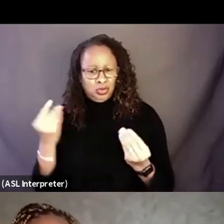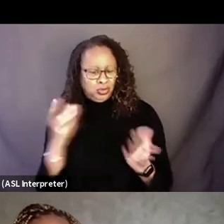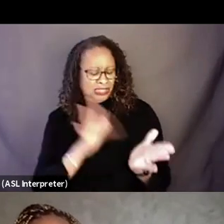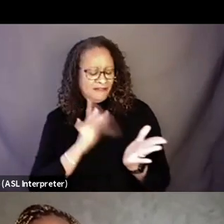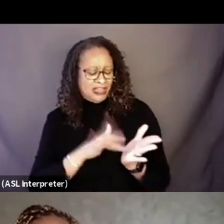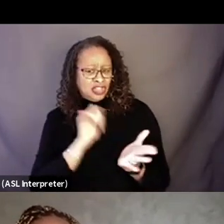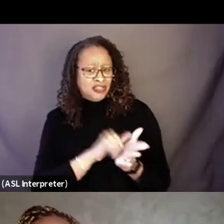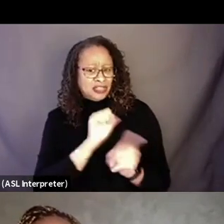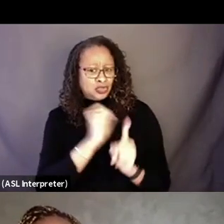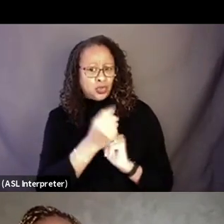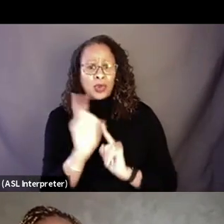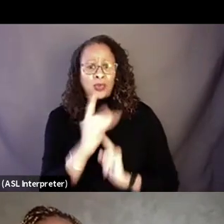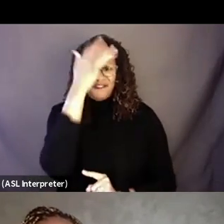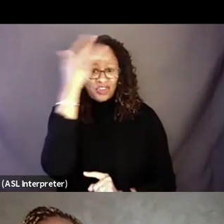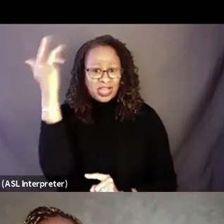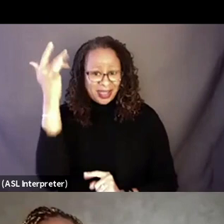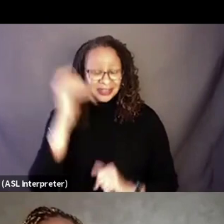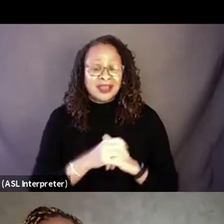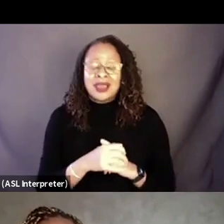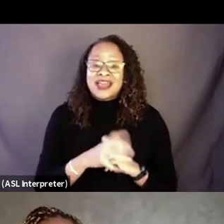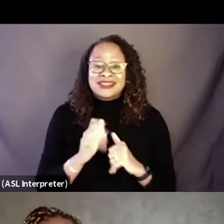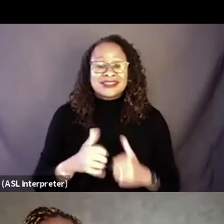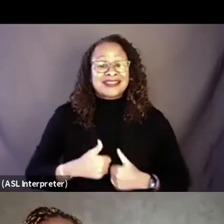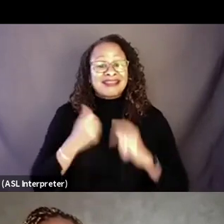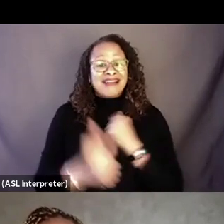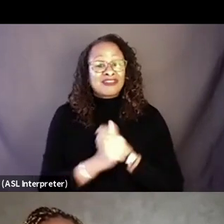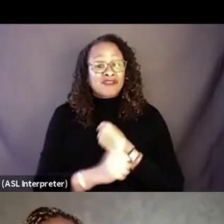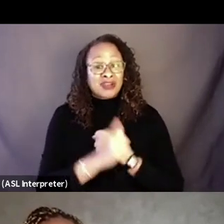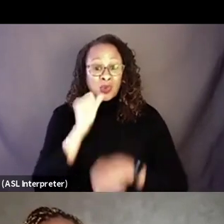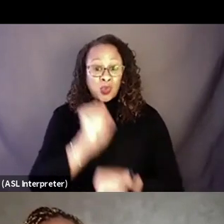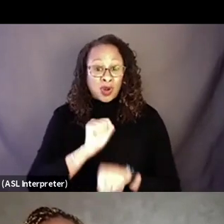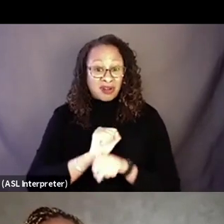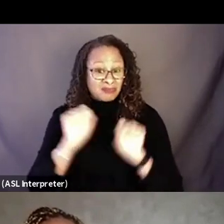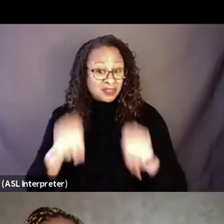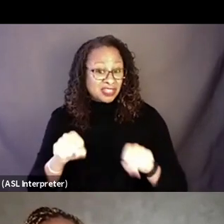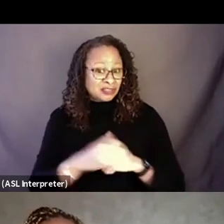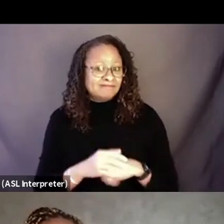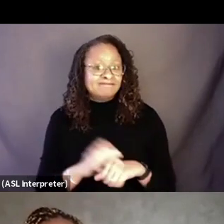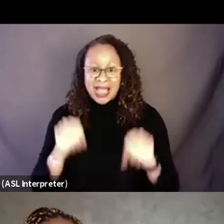this is life-threatening work potentially and I can definitely attest to it.